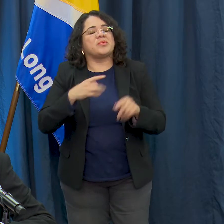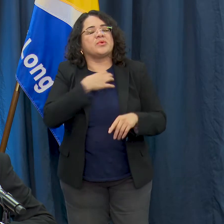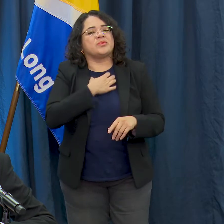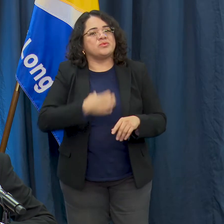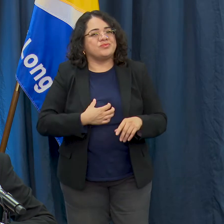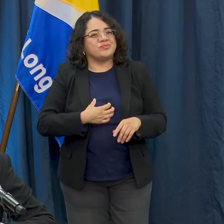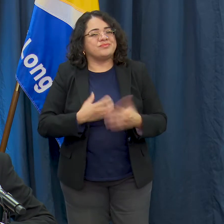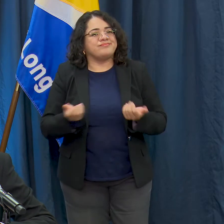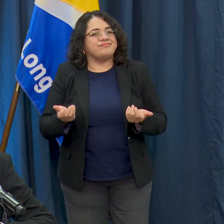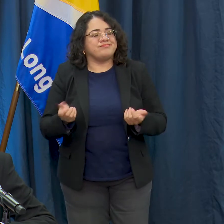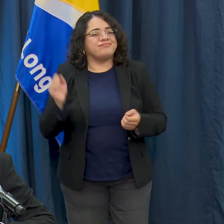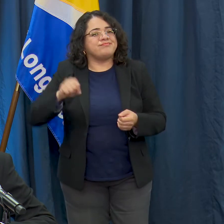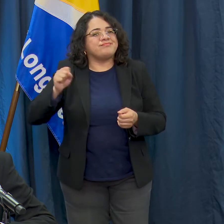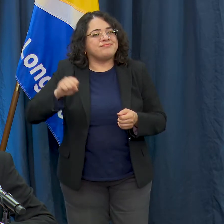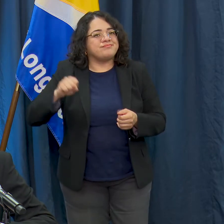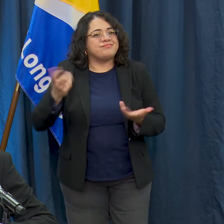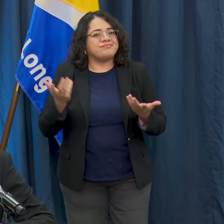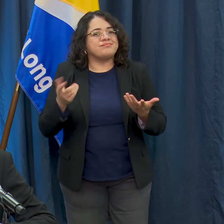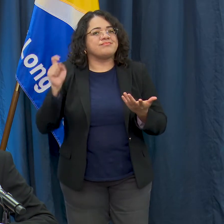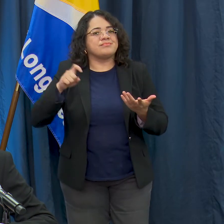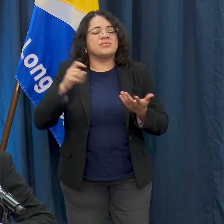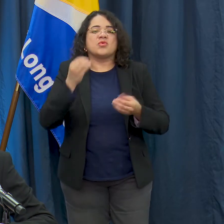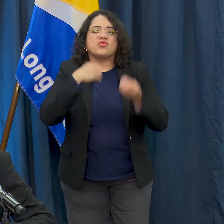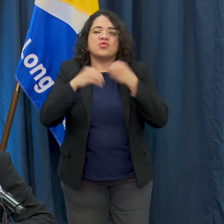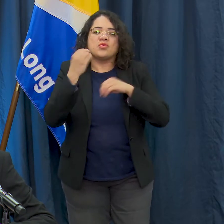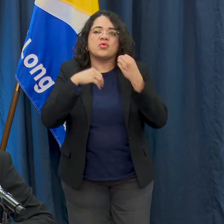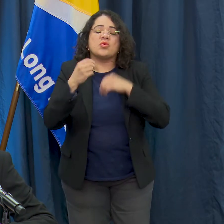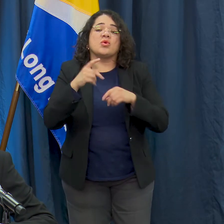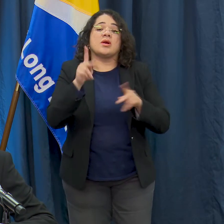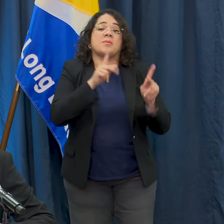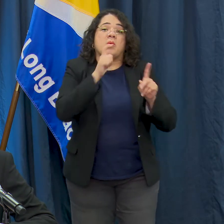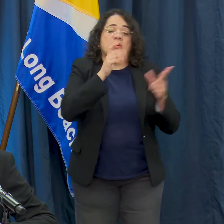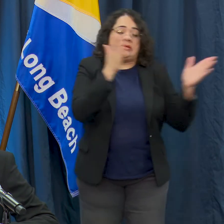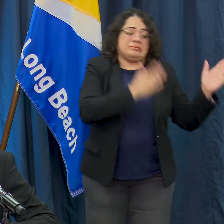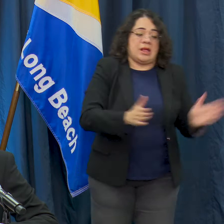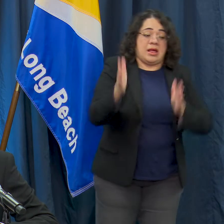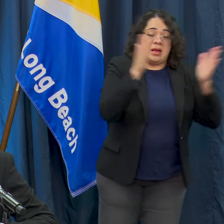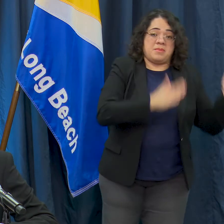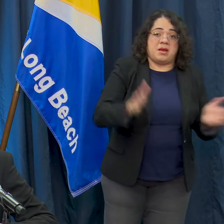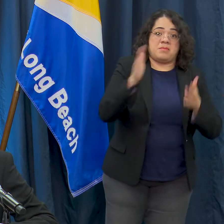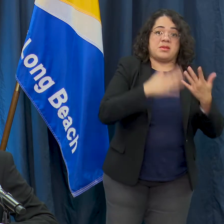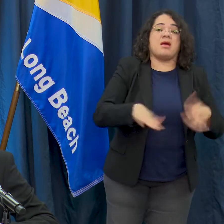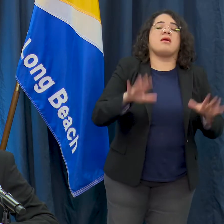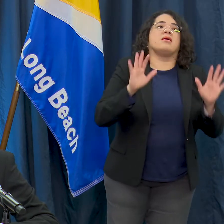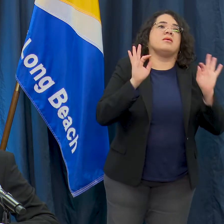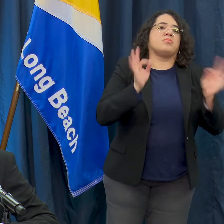supplies. So thank you to all those who organized that event. The line to